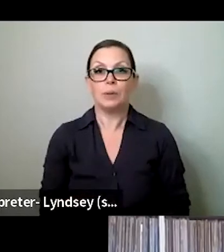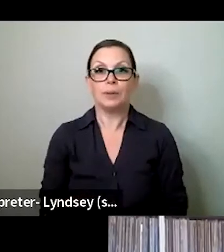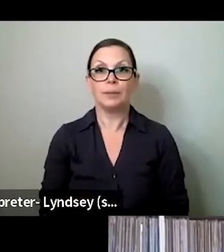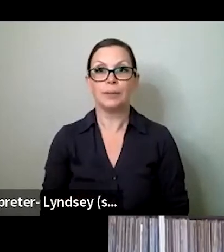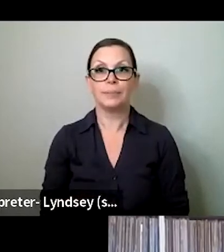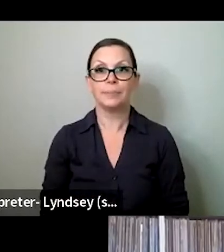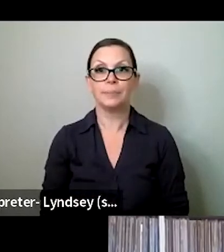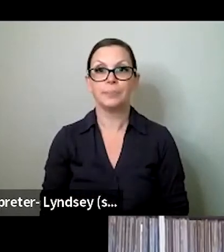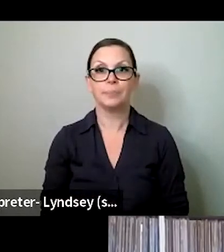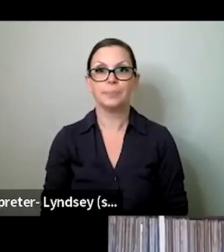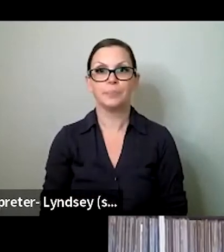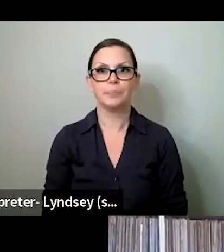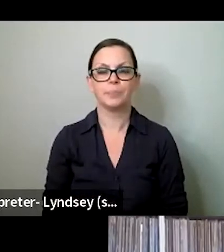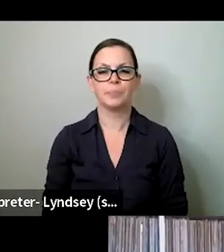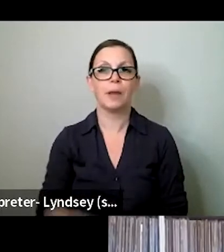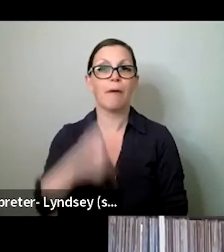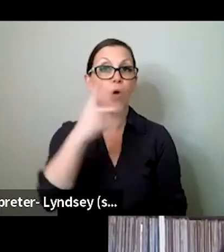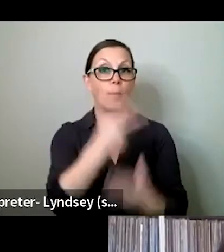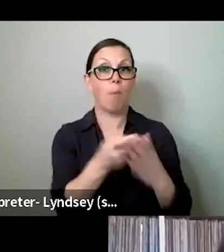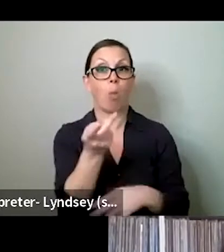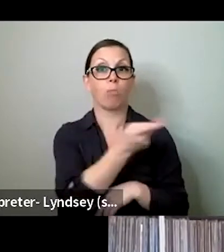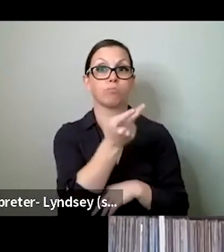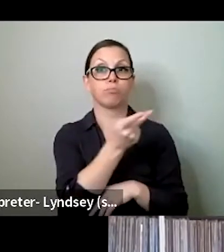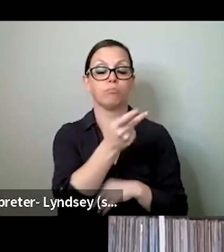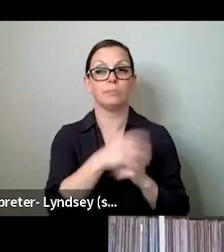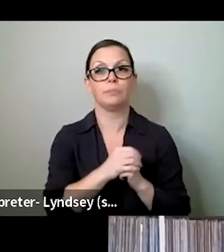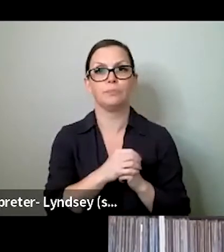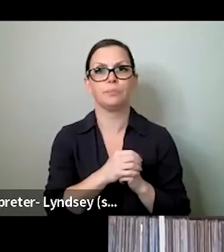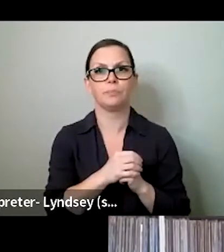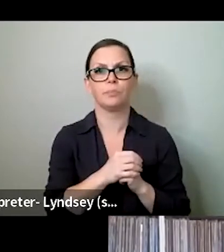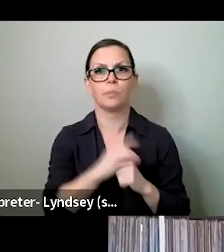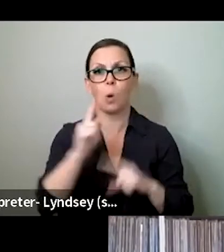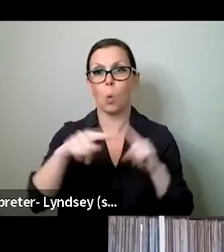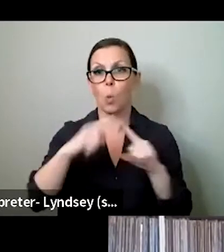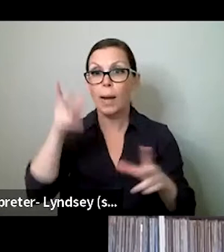So this is for both of you. Whenever I hear from the members,